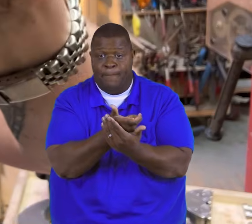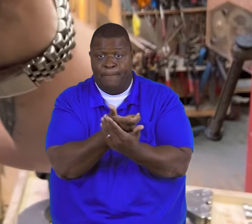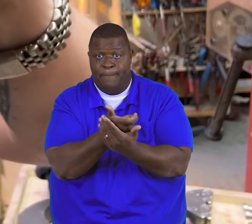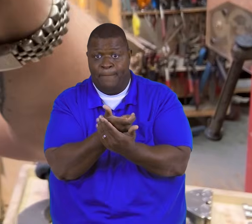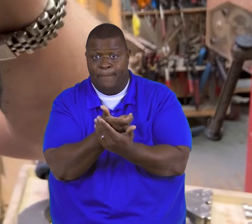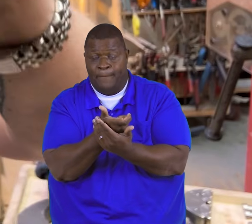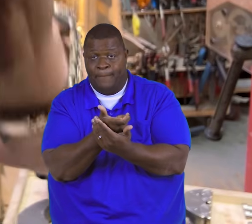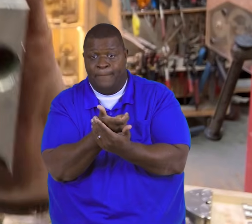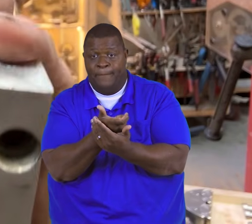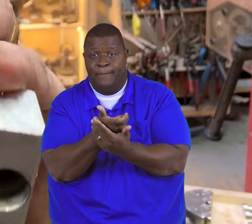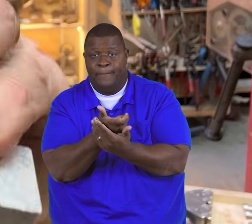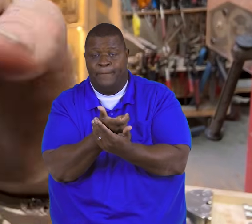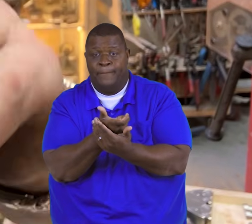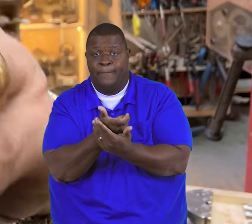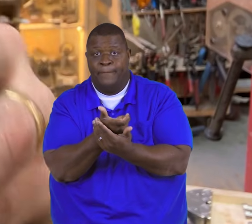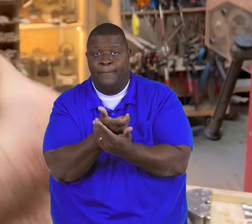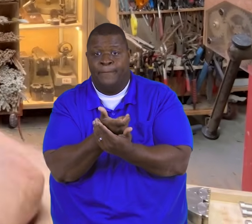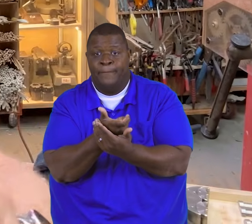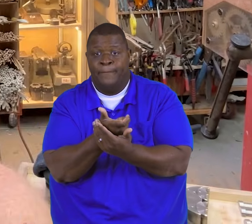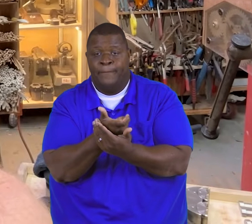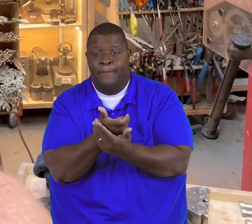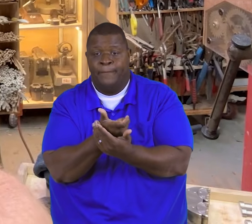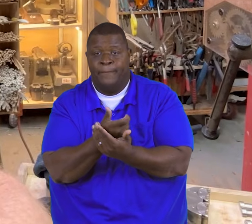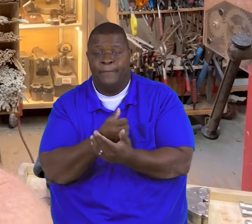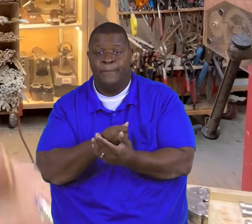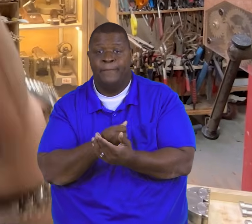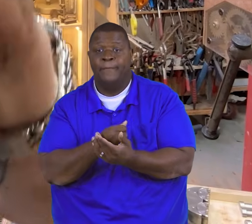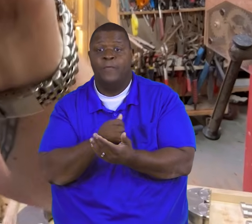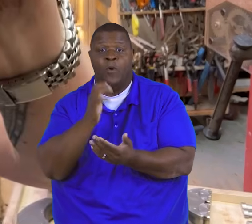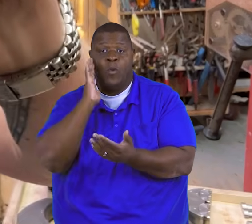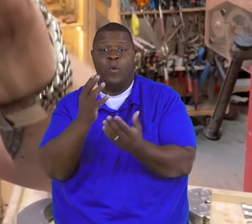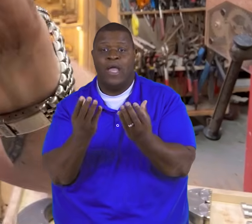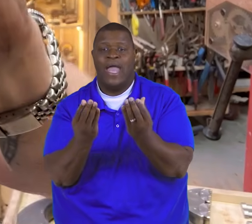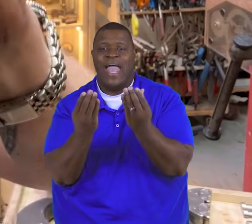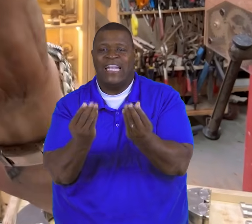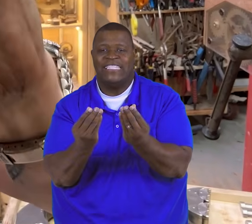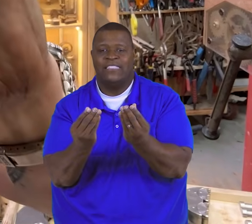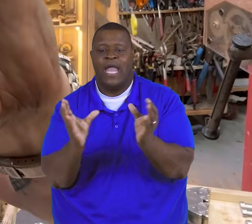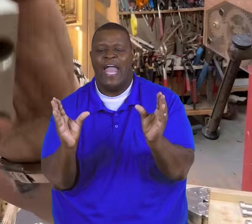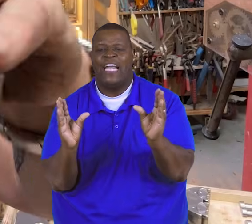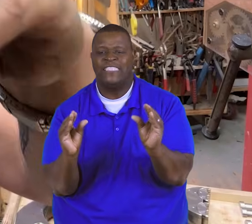It's over 5/8 of an inch, just over. And I have a way to clamp this in the vise,